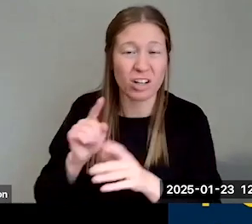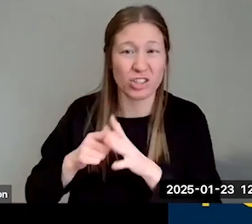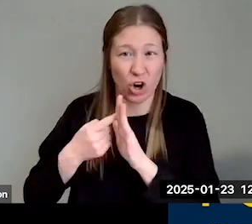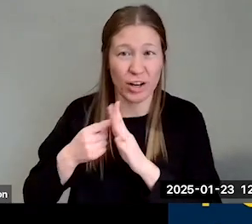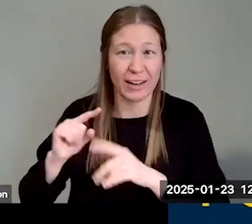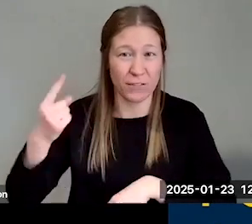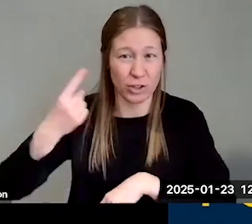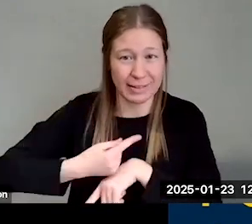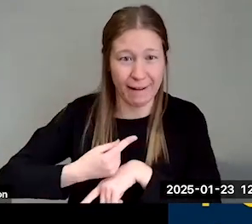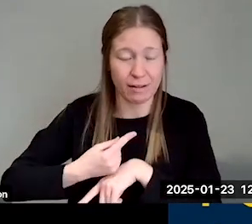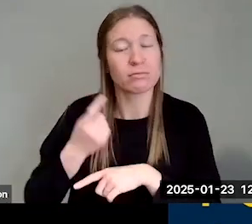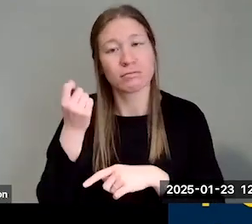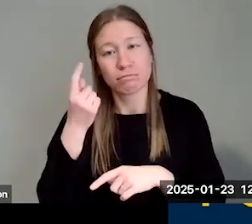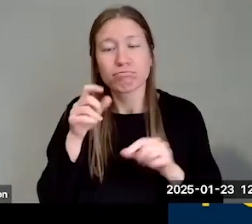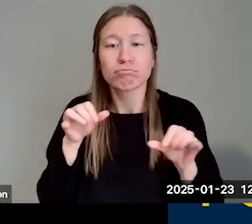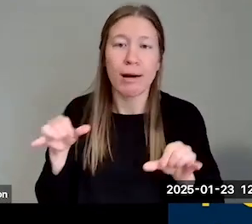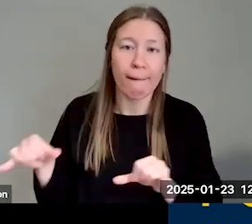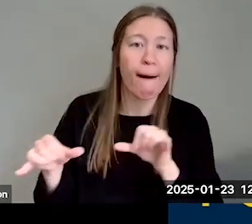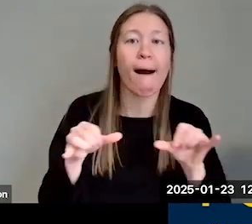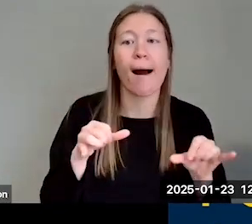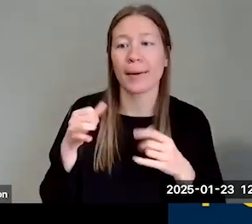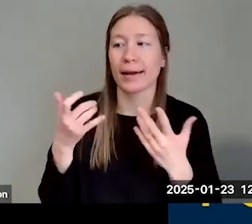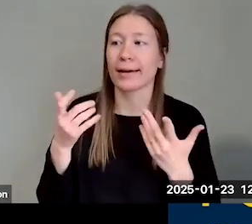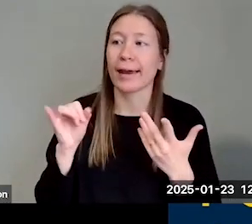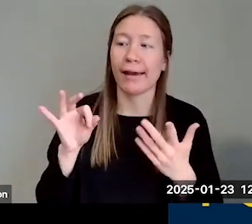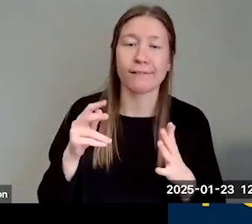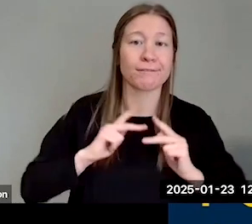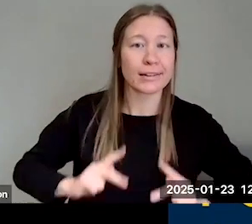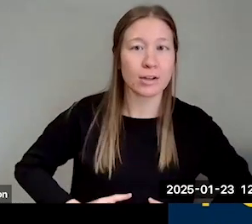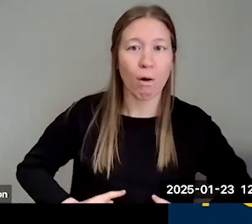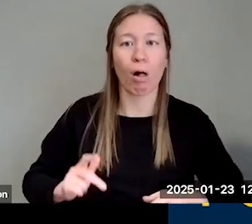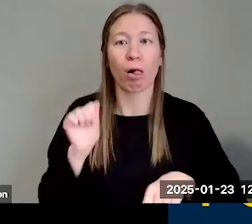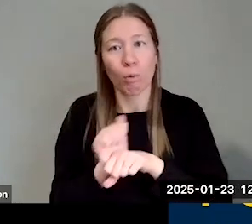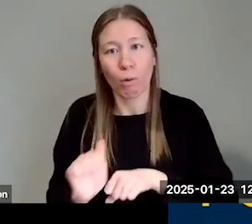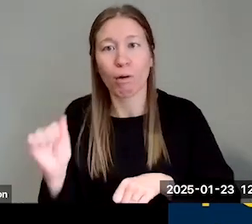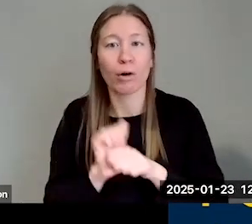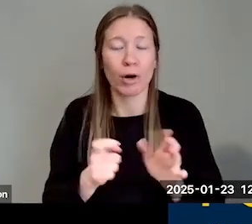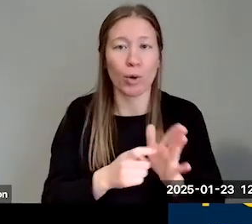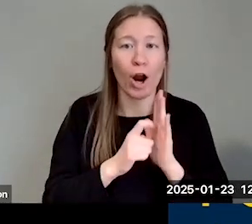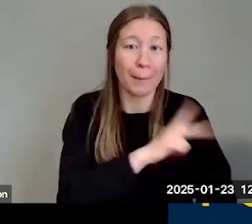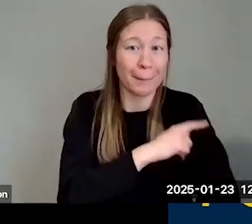And this can be very common in positions with physical requirements such as patient care, lifting,